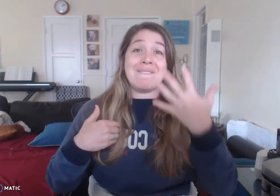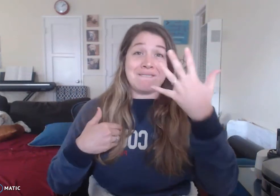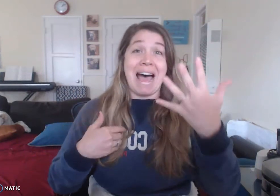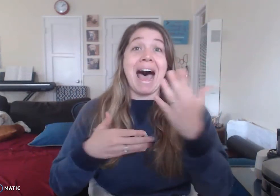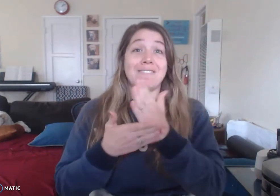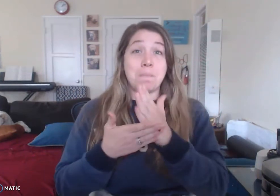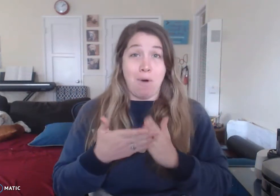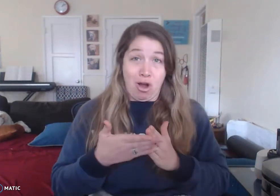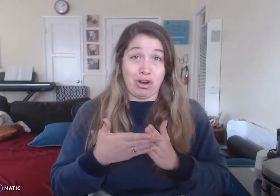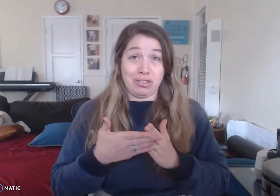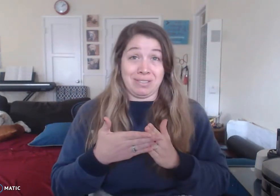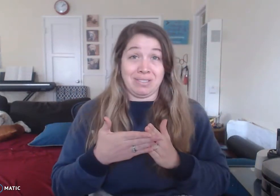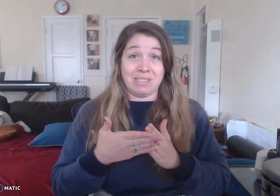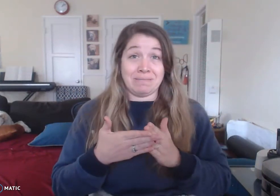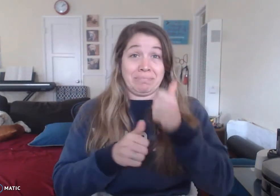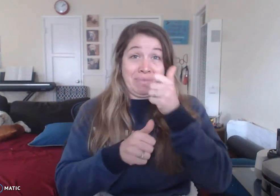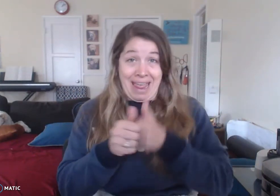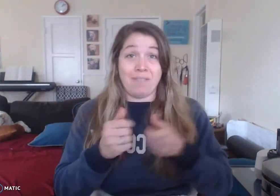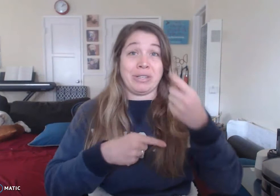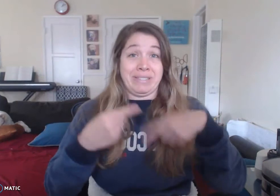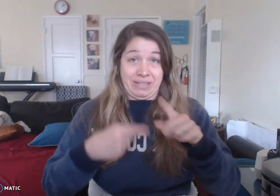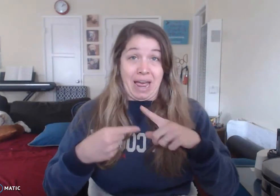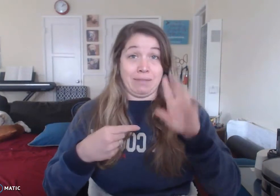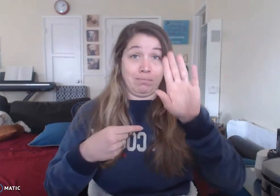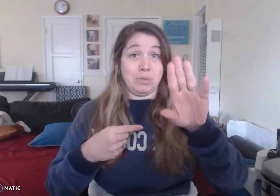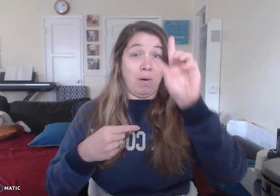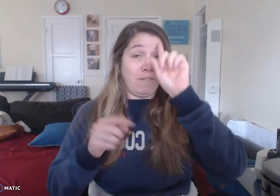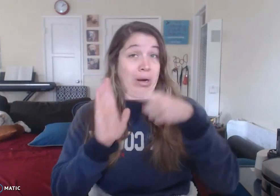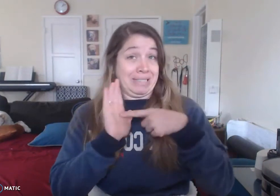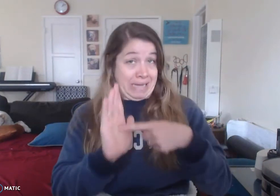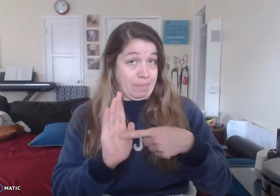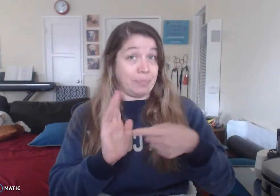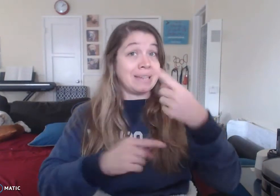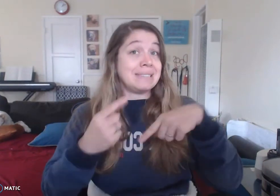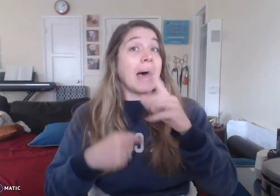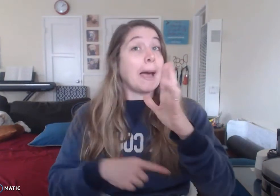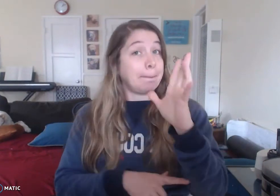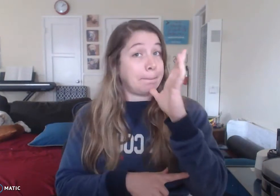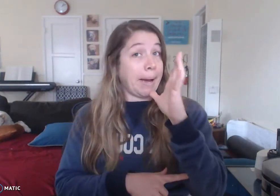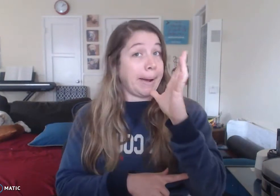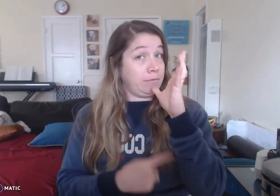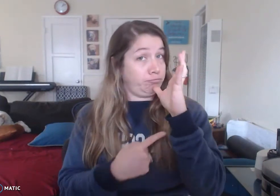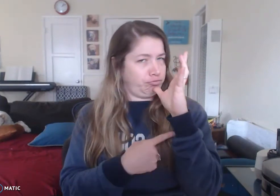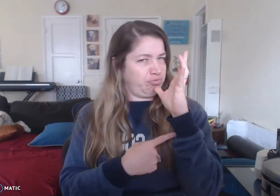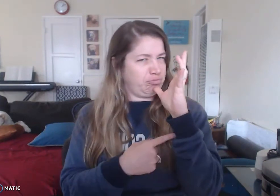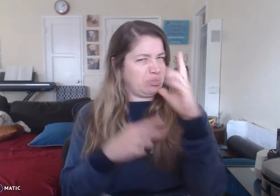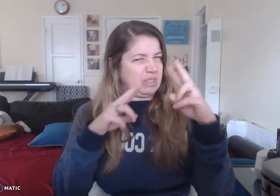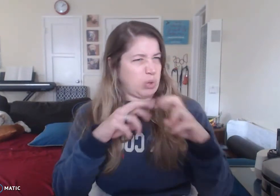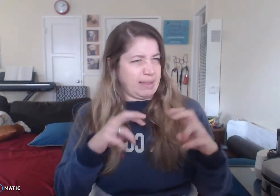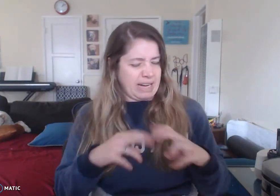Every sign has 5 parts. Lets take the sign Mom as an example